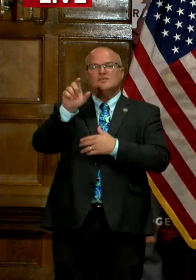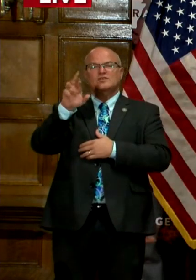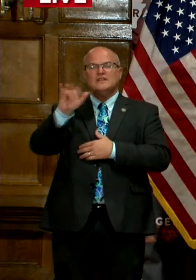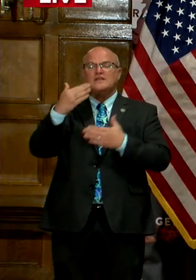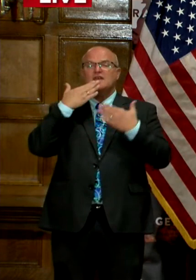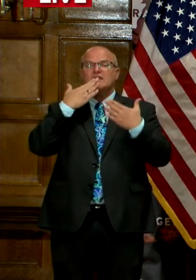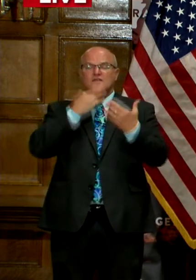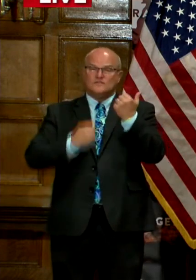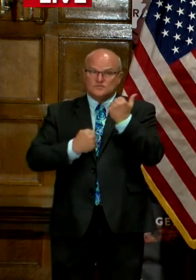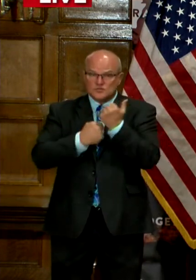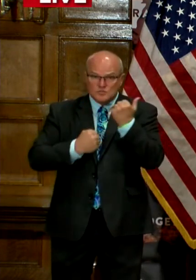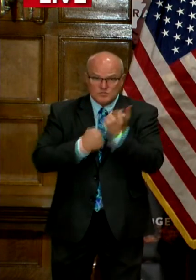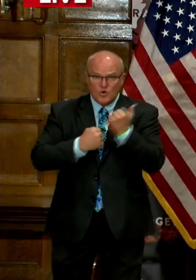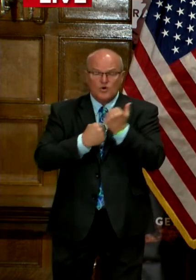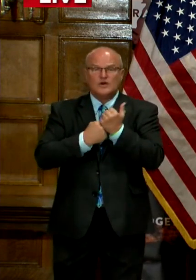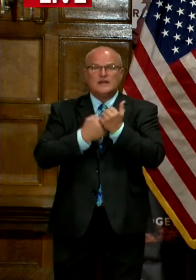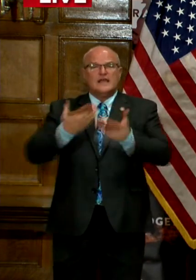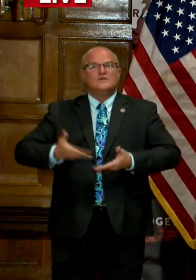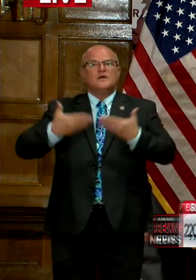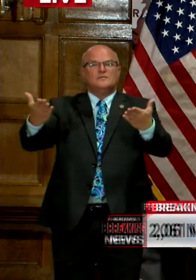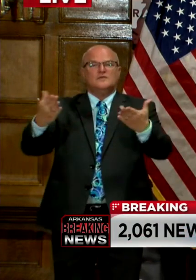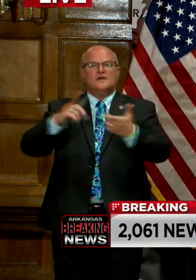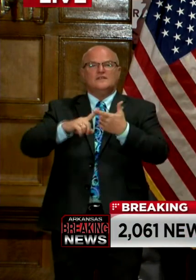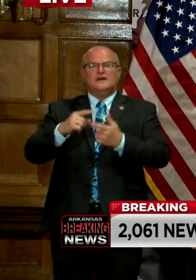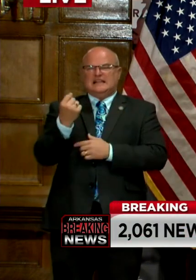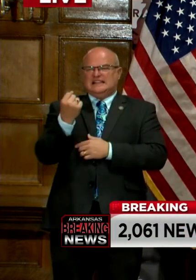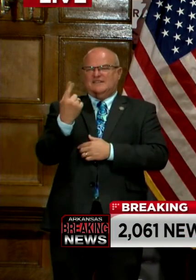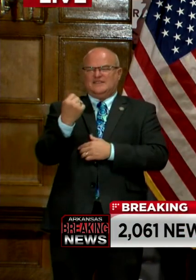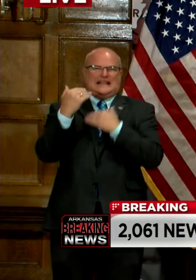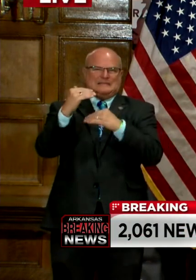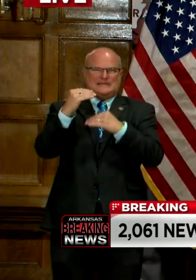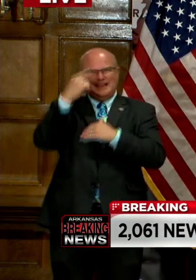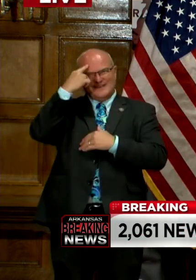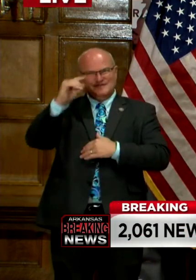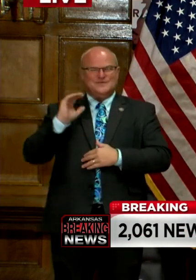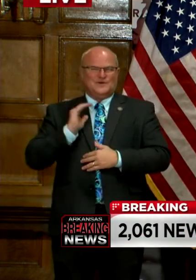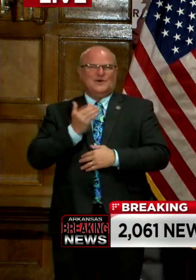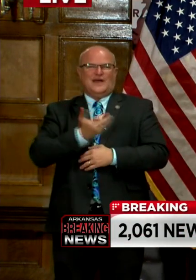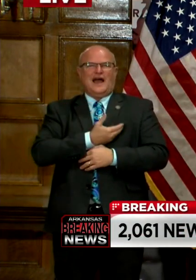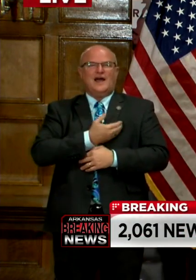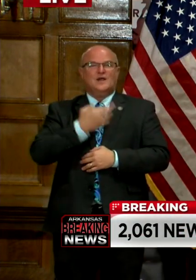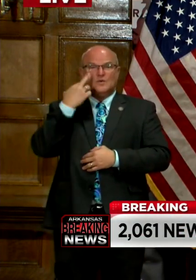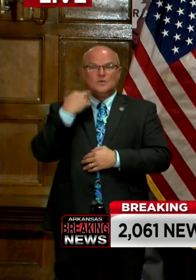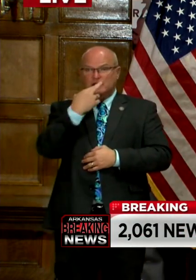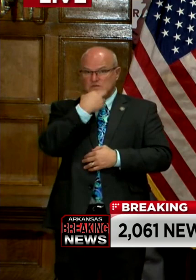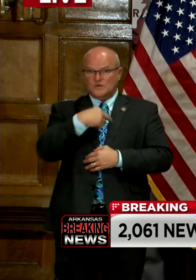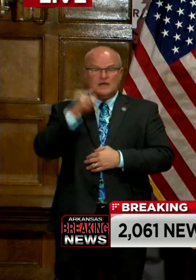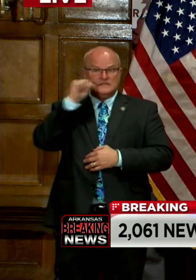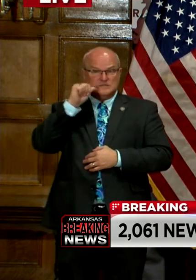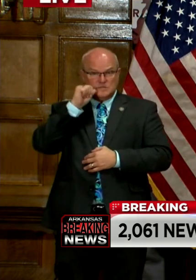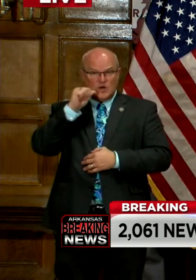AT THE POINT THAT IT WILL BE CHALLENGING TO MEET THOSE NEEDS. THANK YOU, GOVERNOR.